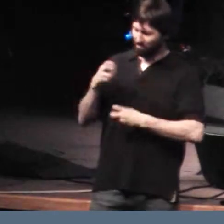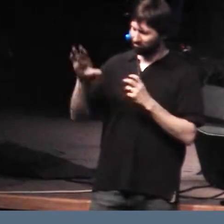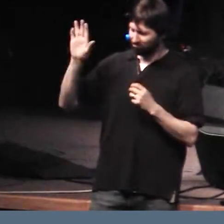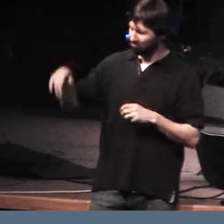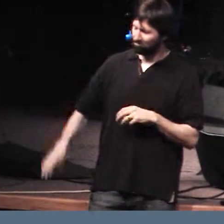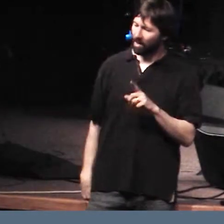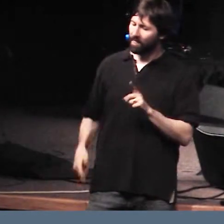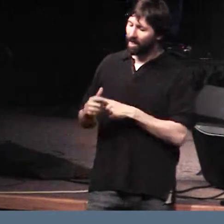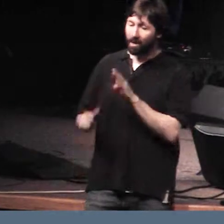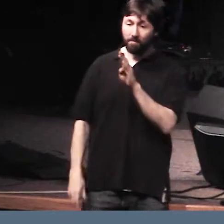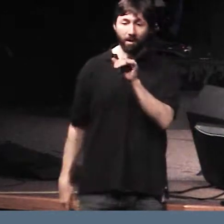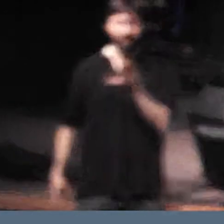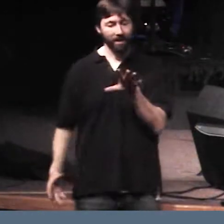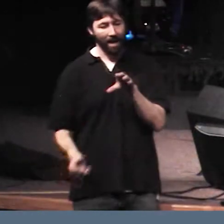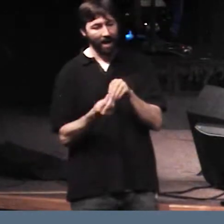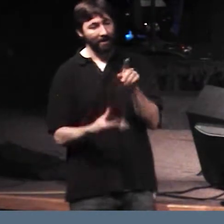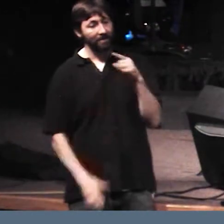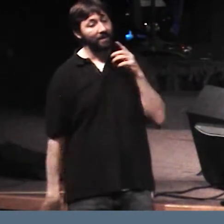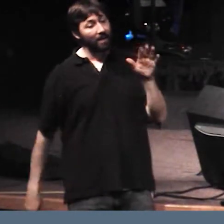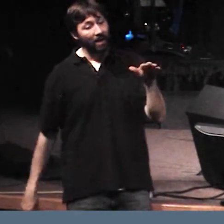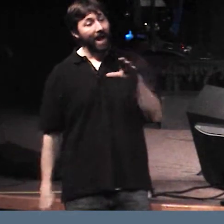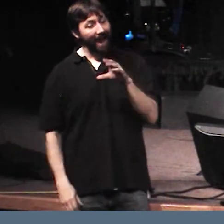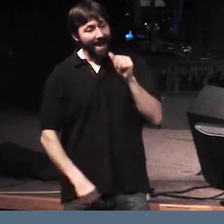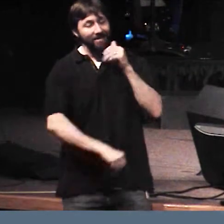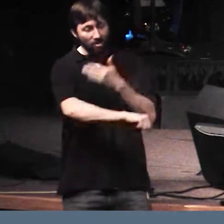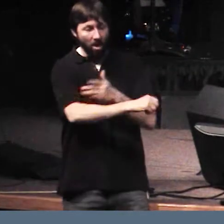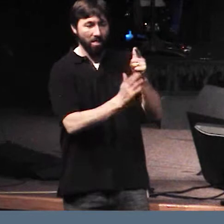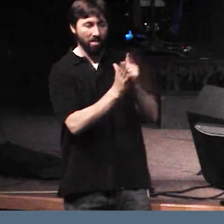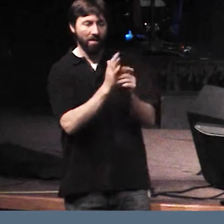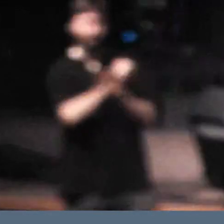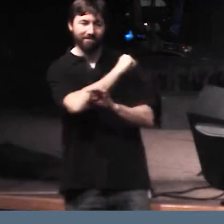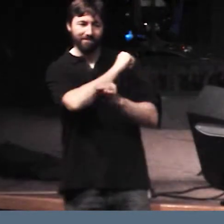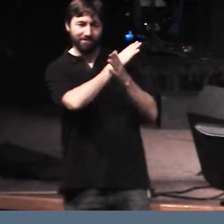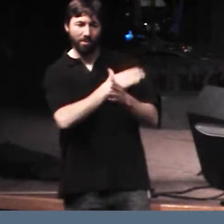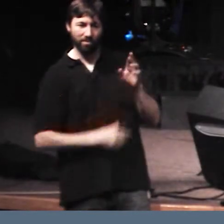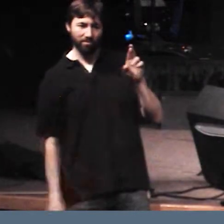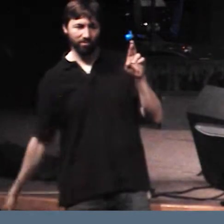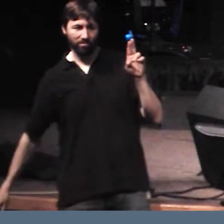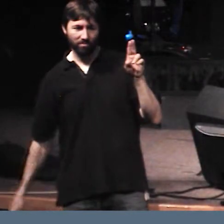and then Boaz adds and her daughter-in-law the foreigner